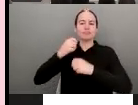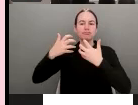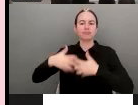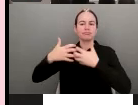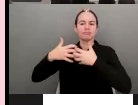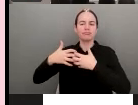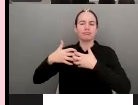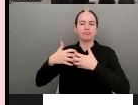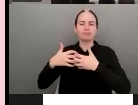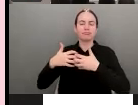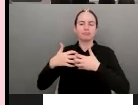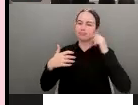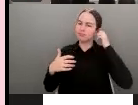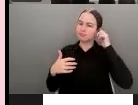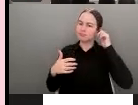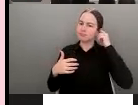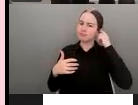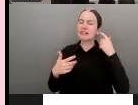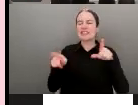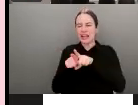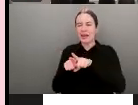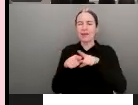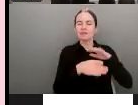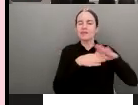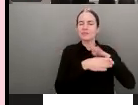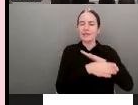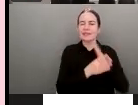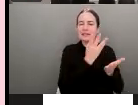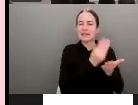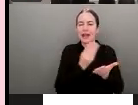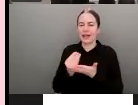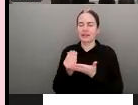in Accessibility Scanner - some of the things can be tested.